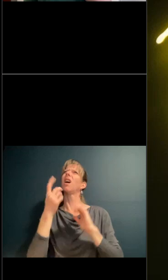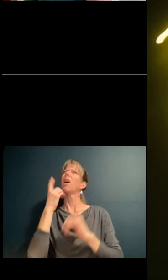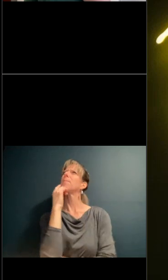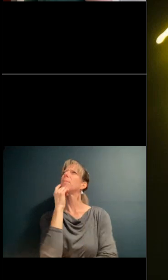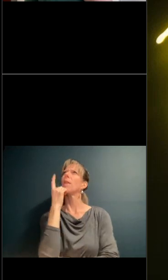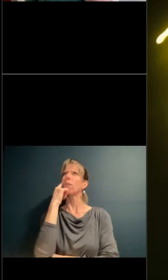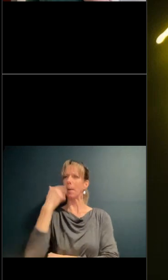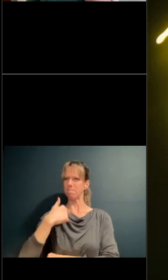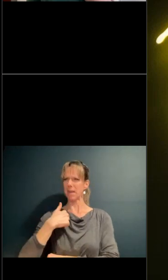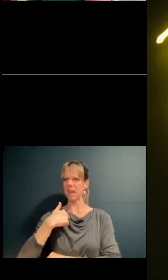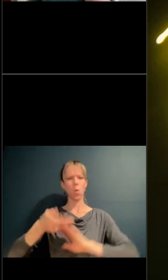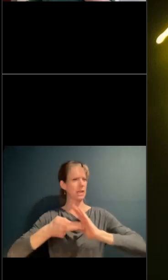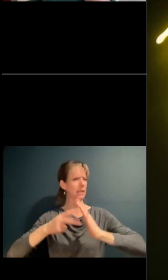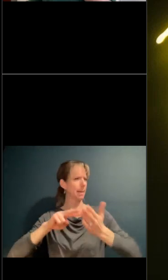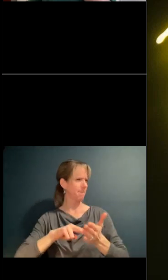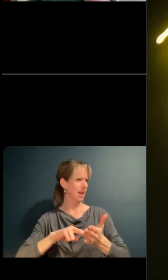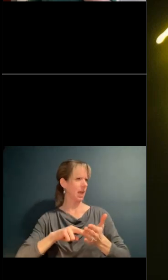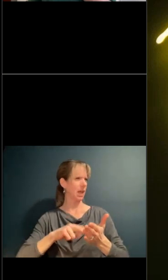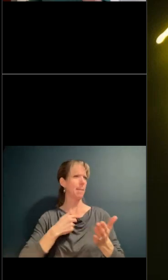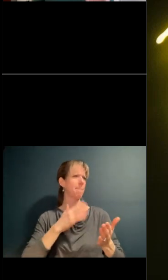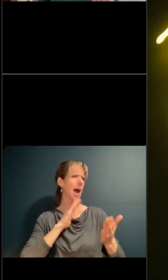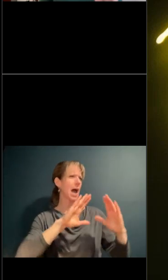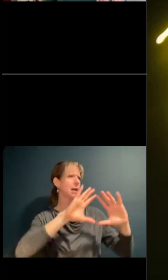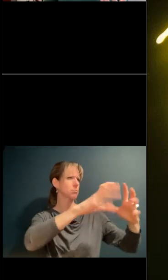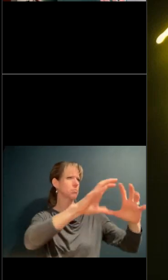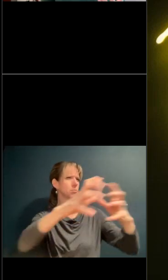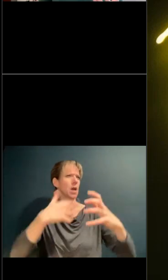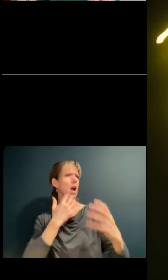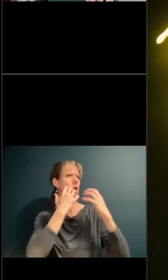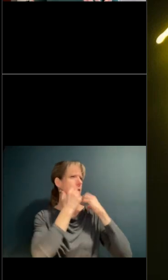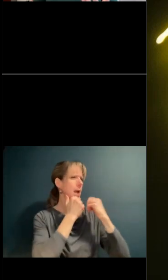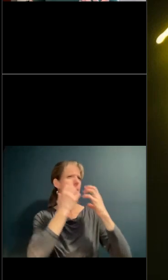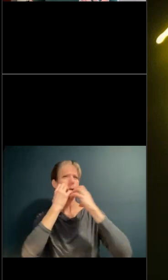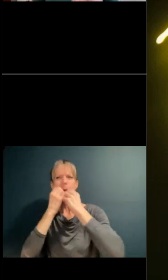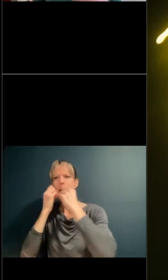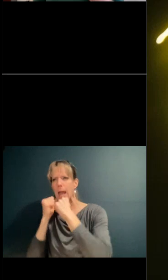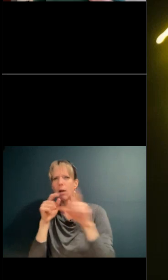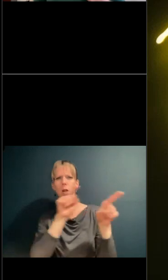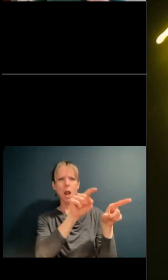And the communities I care about? If I were to think about a community I experience